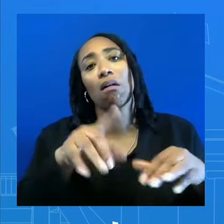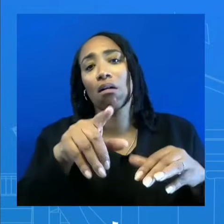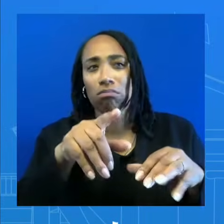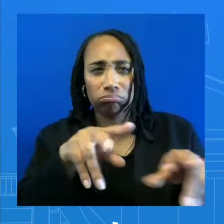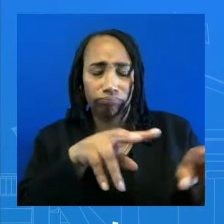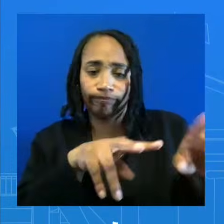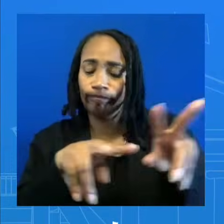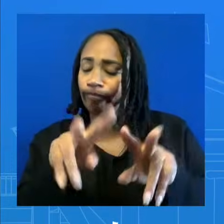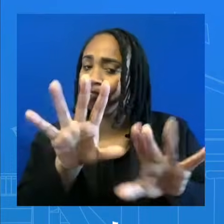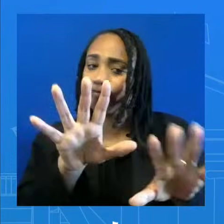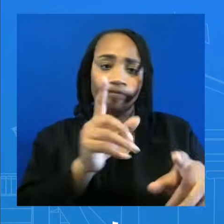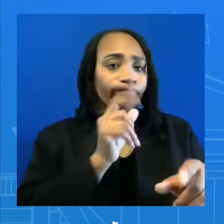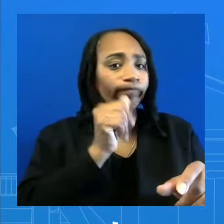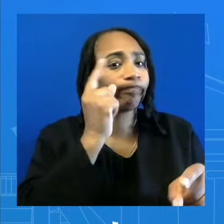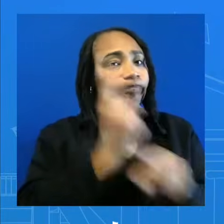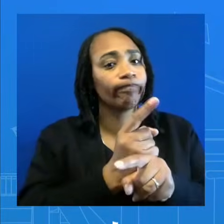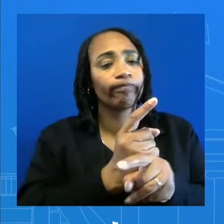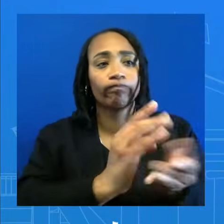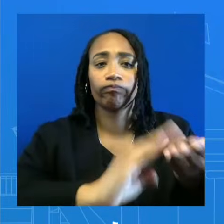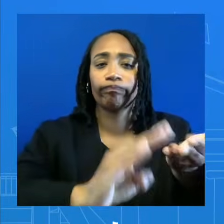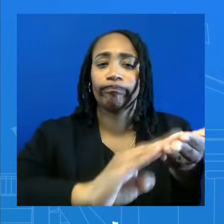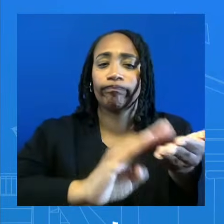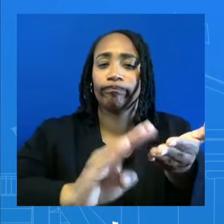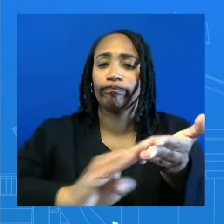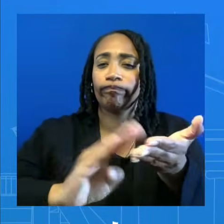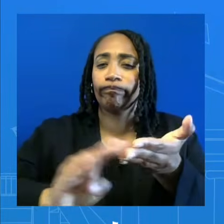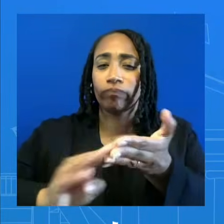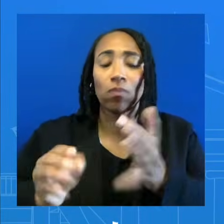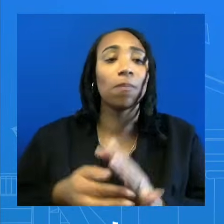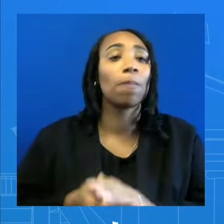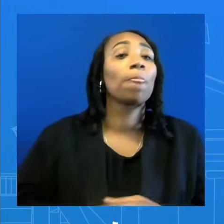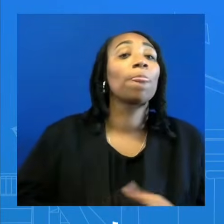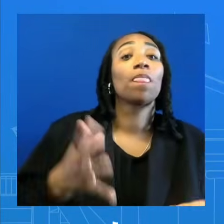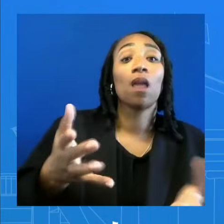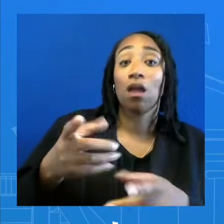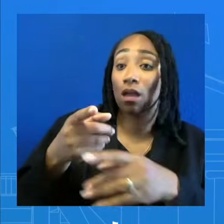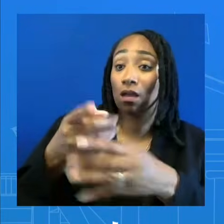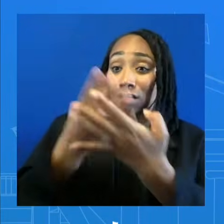This is -- and he just did that back in April. So, the president has certainly taken action